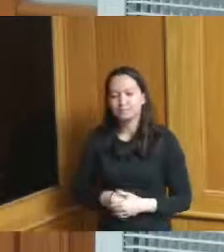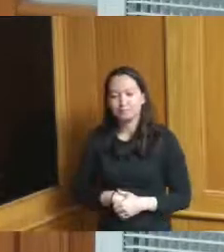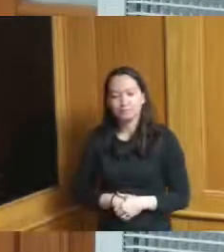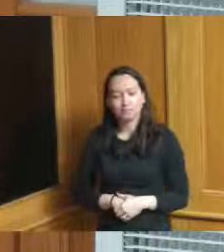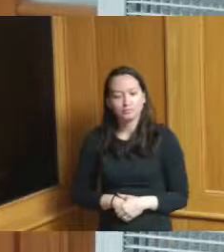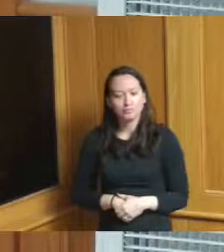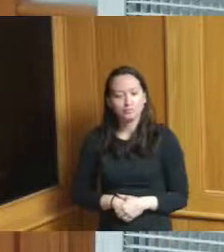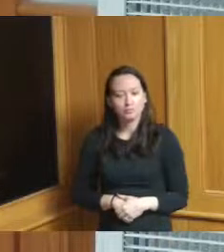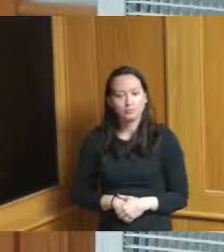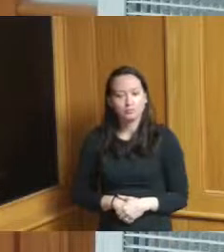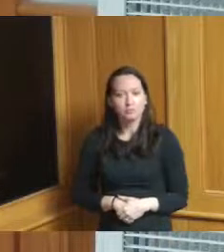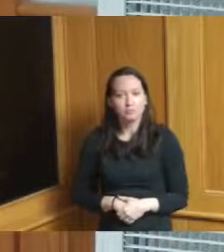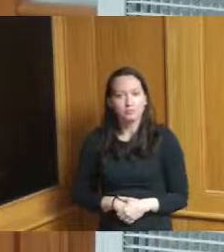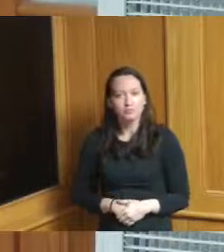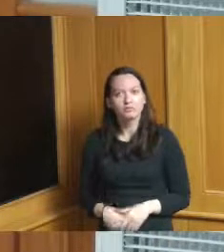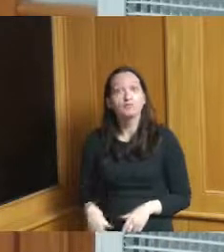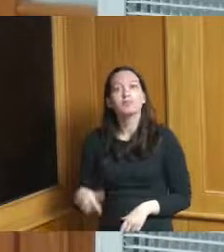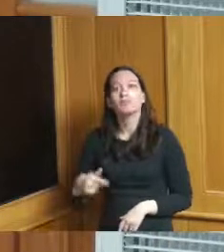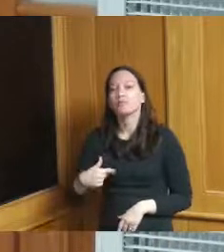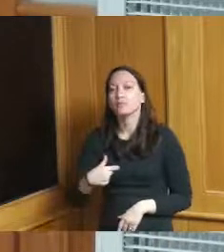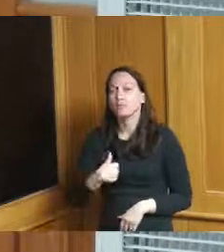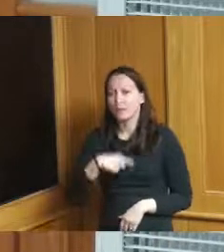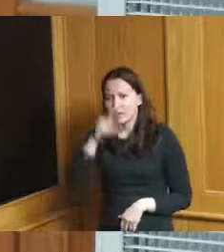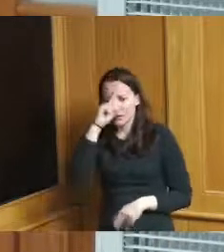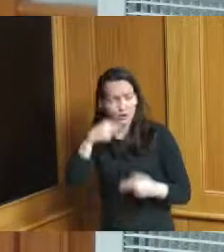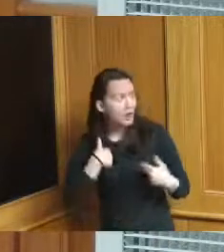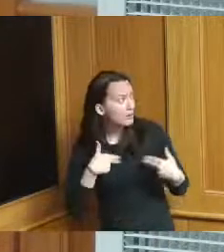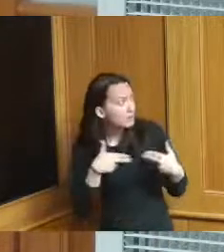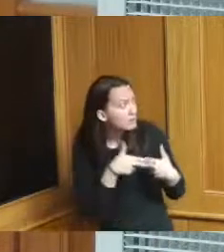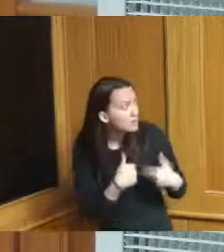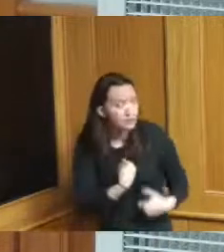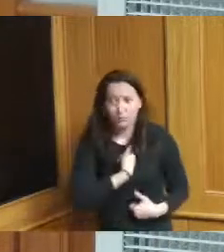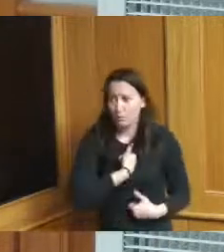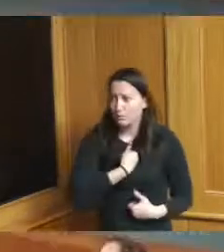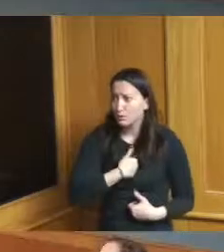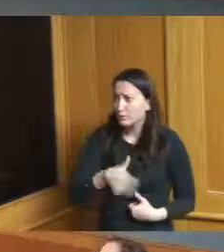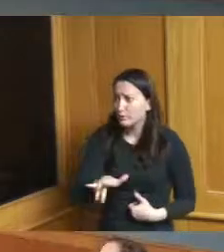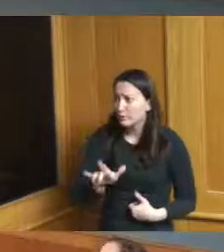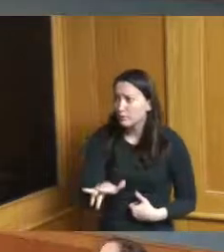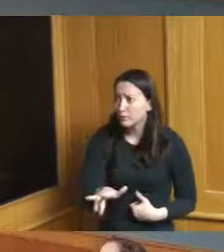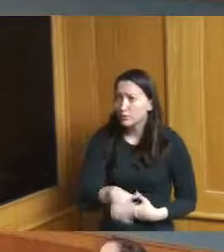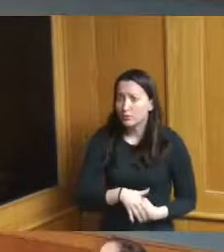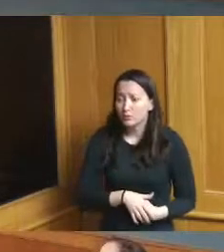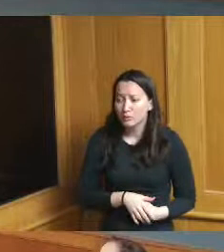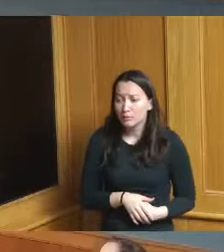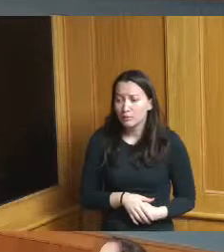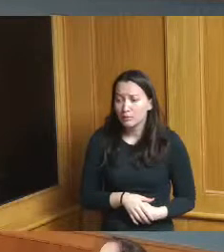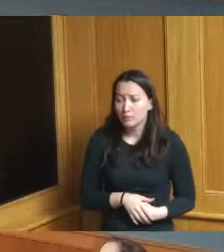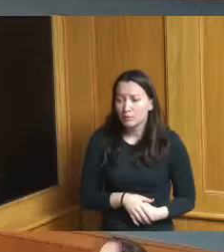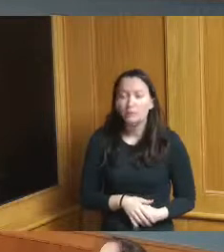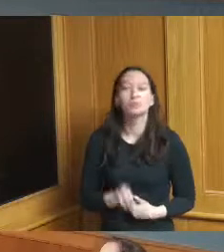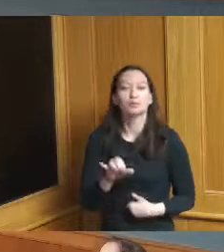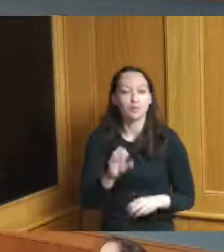I'm assuming will I move my slides or I believe it should be right there yeah right here okay great